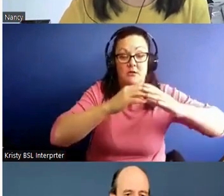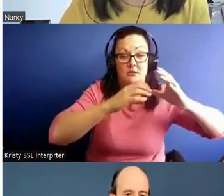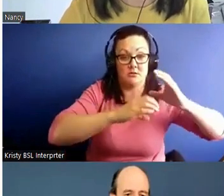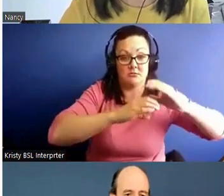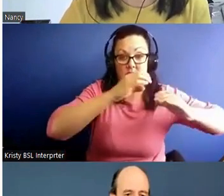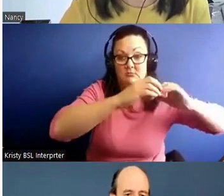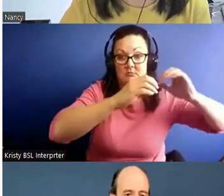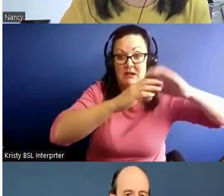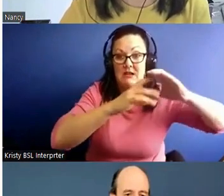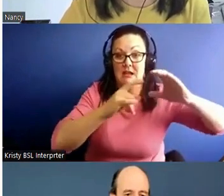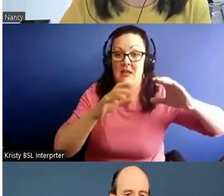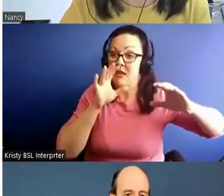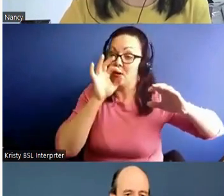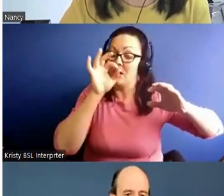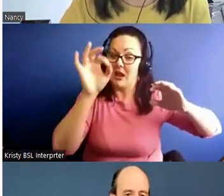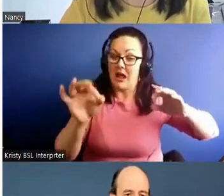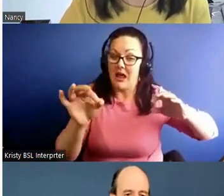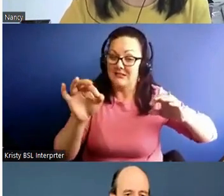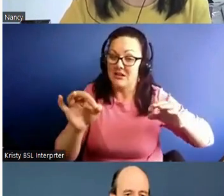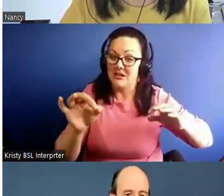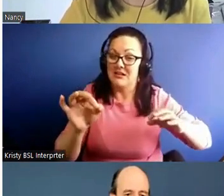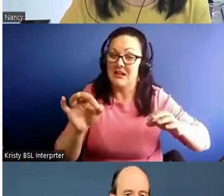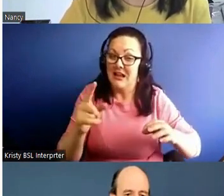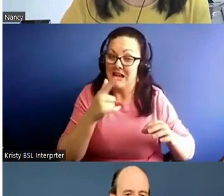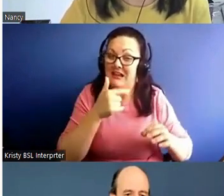ask, can we use and to what extent can these building